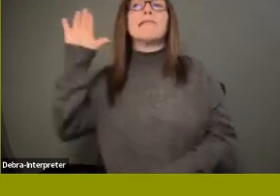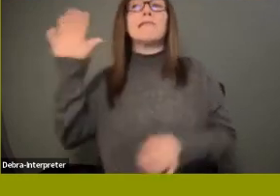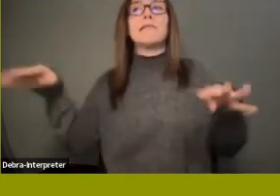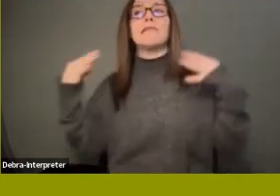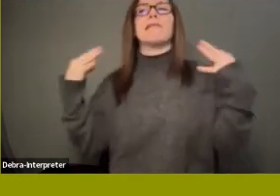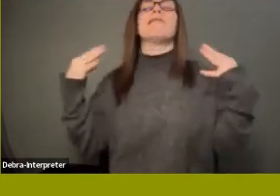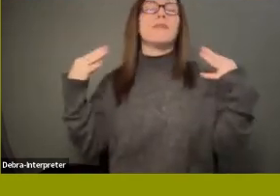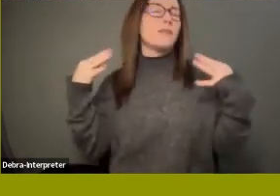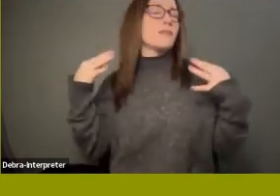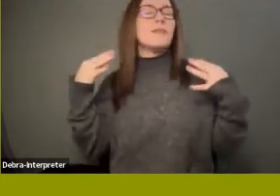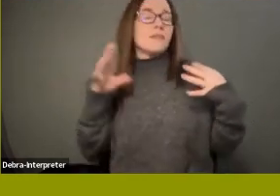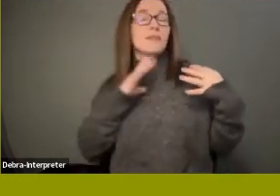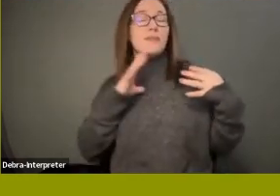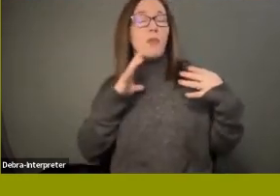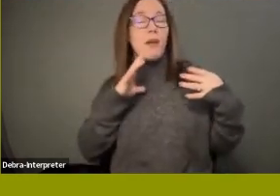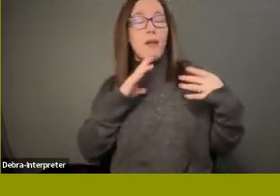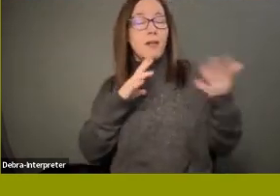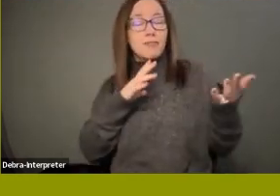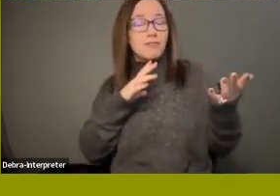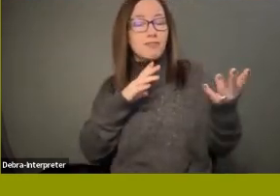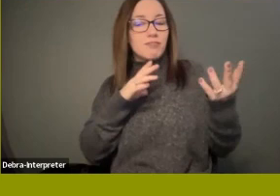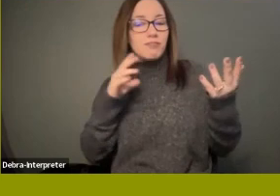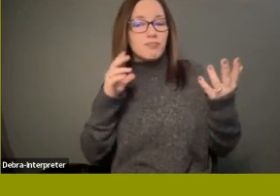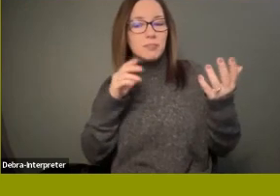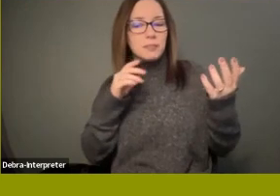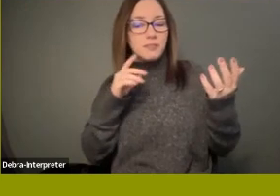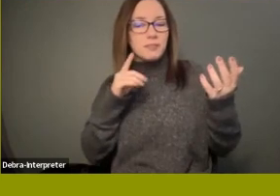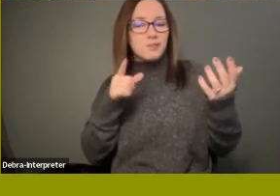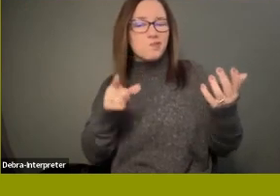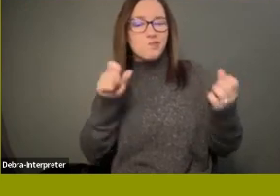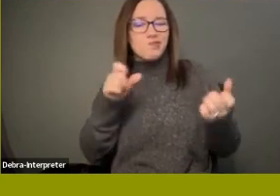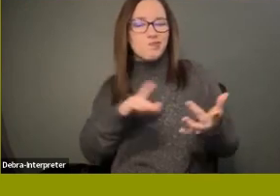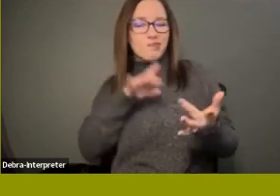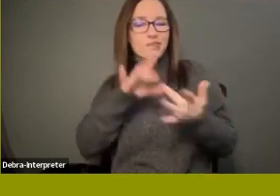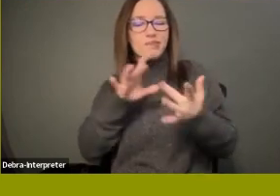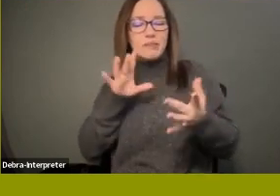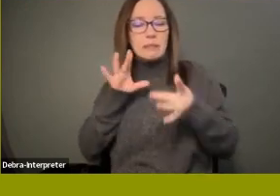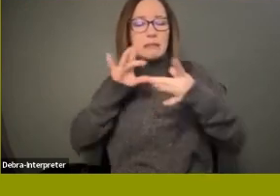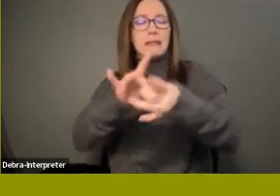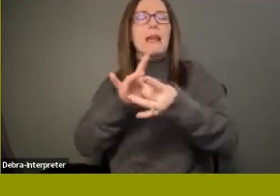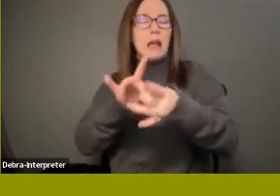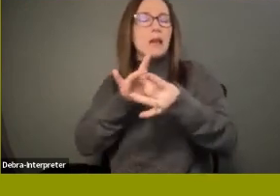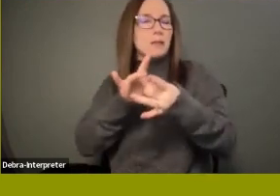you have something specific that you are not sure you want to raise in front of everyone on the 0 webinar